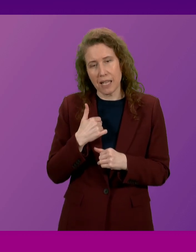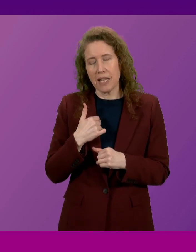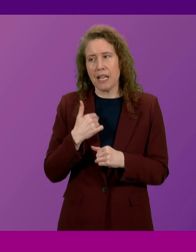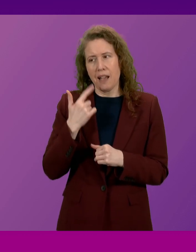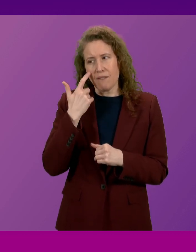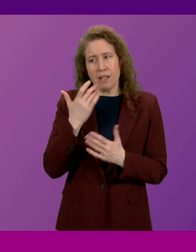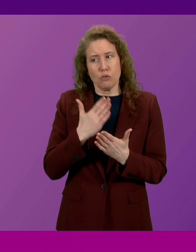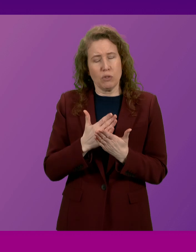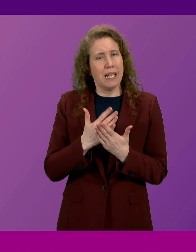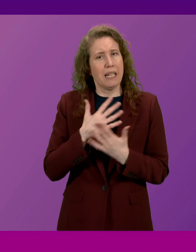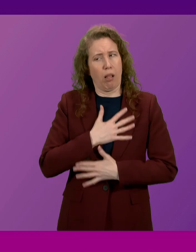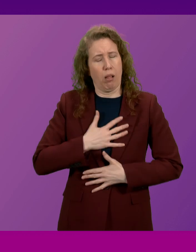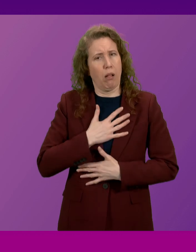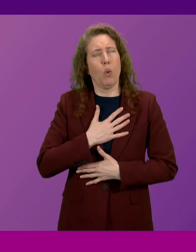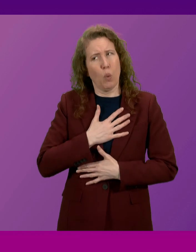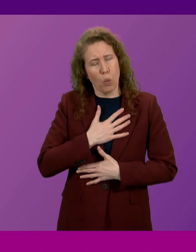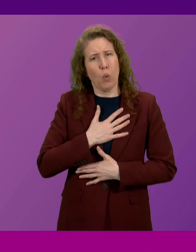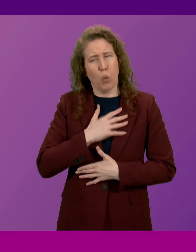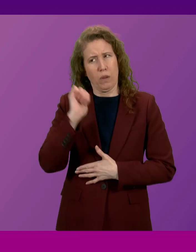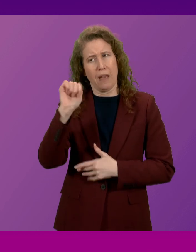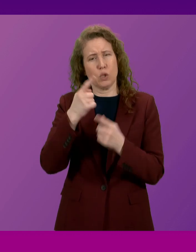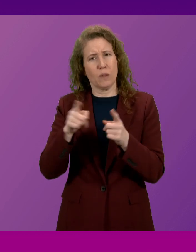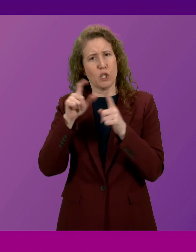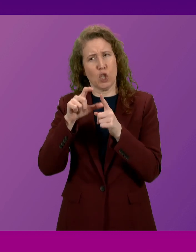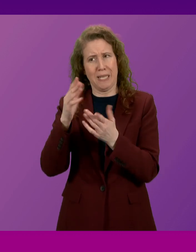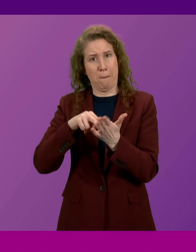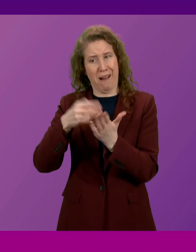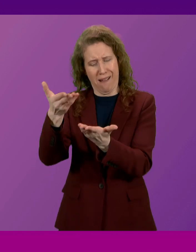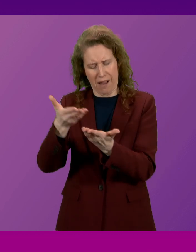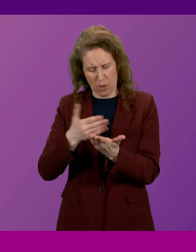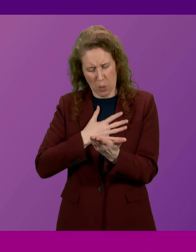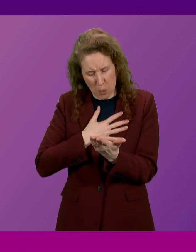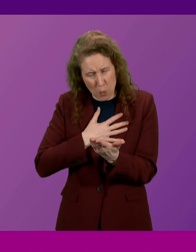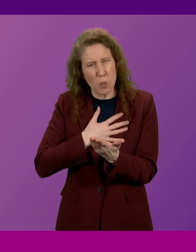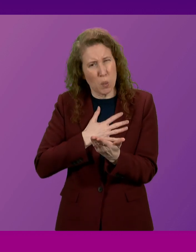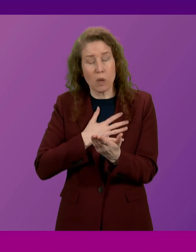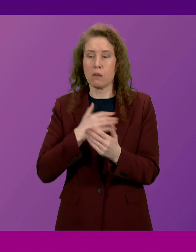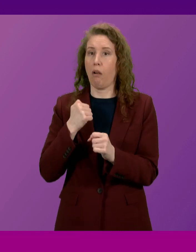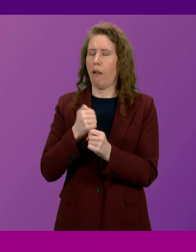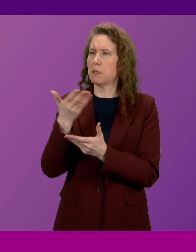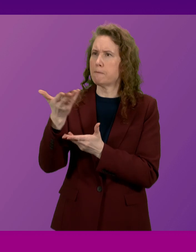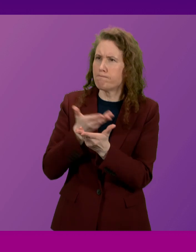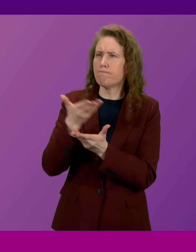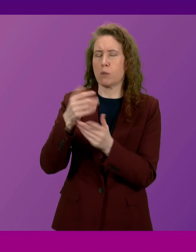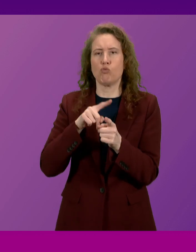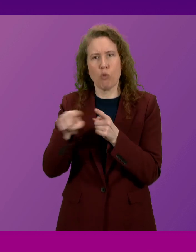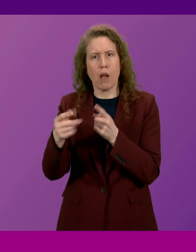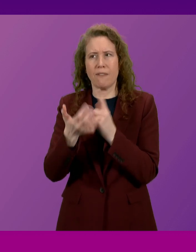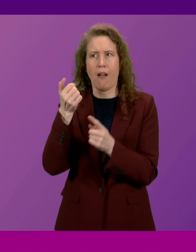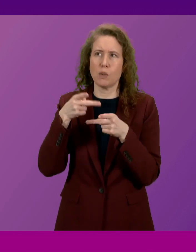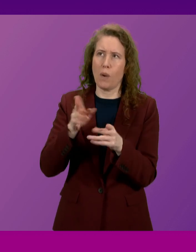troubling. The Government is engaged closely in finding a way forward that will ensure